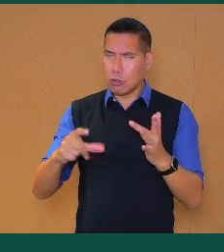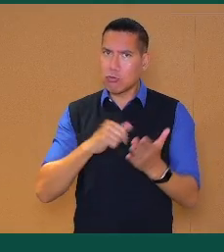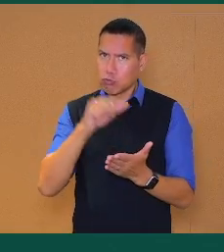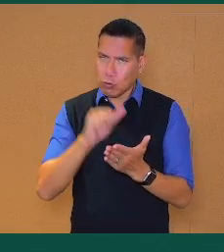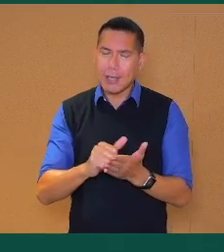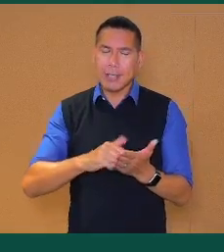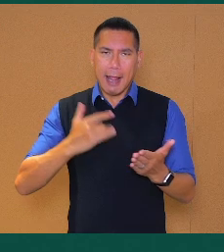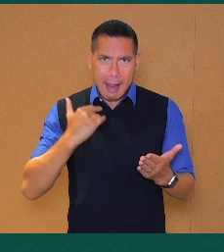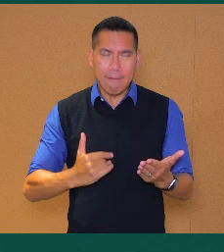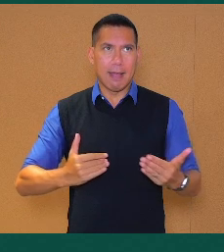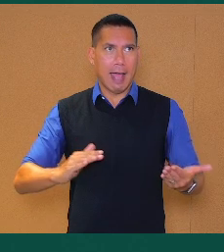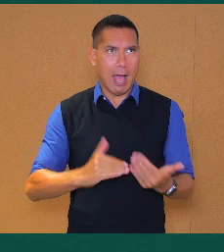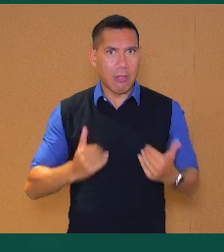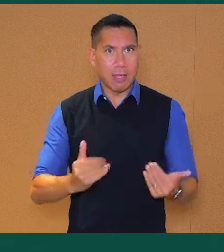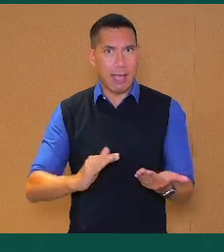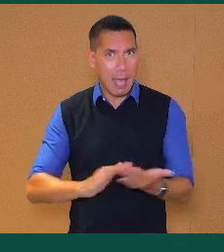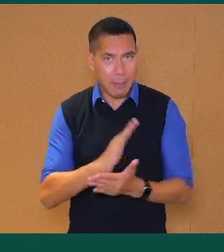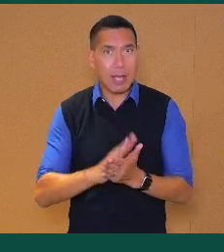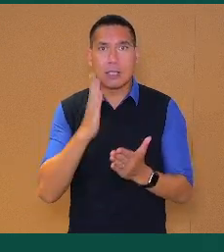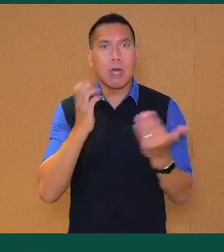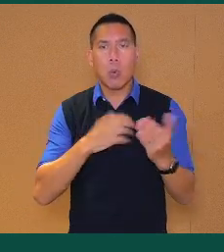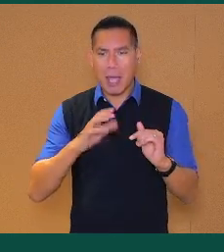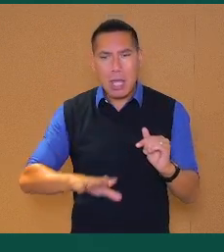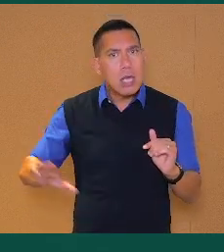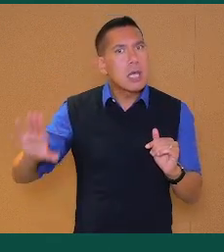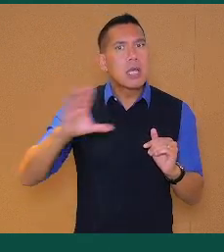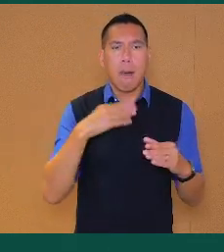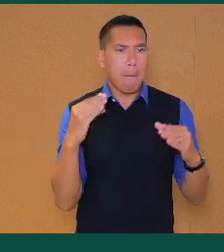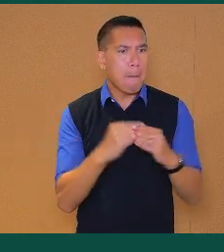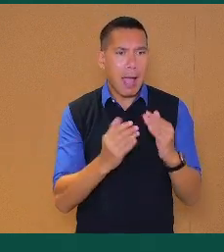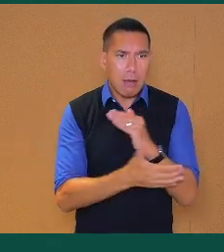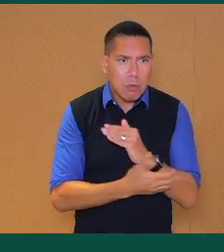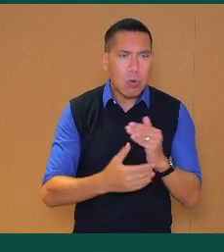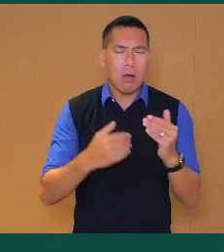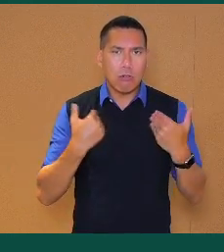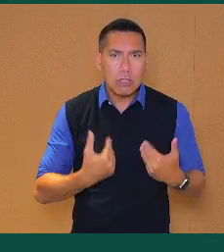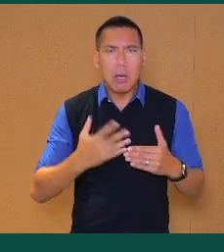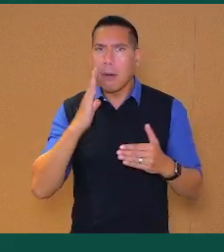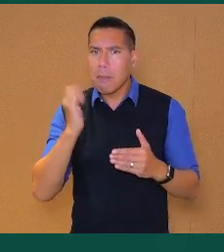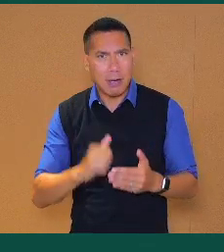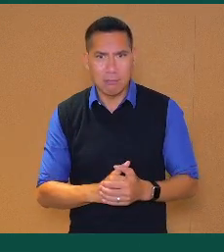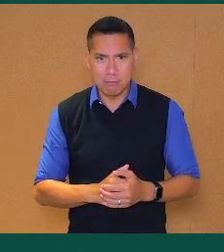postcode, bank balance or background. This category recognises a health promotional organisation